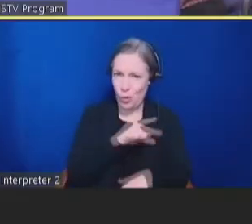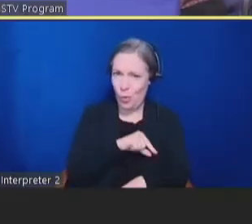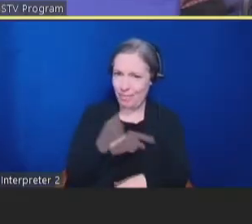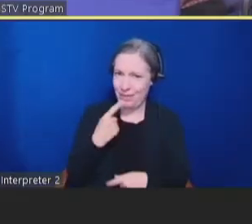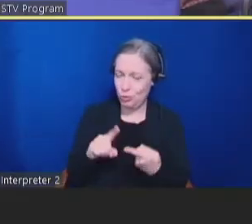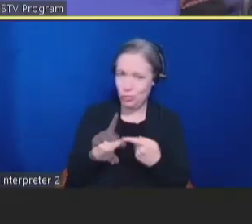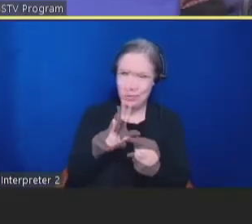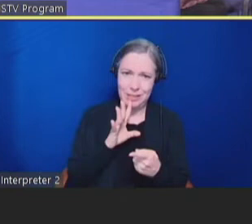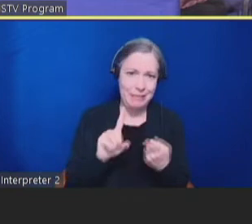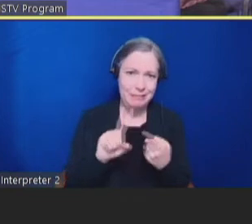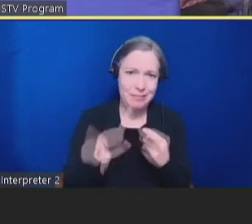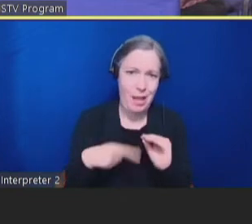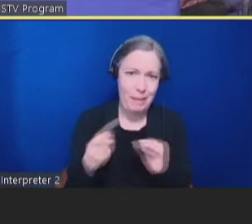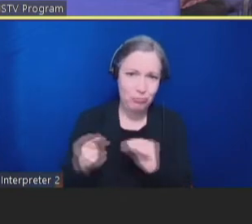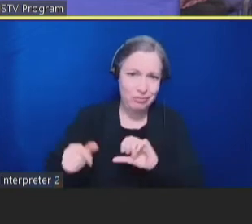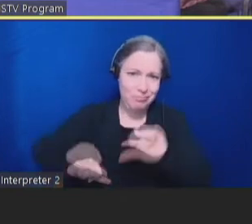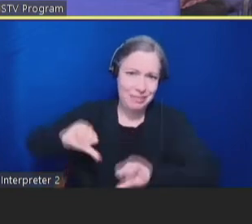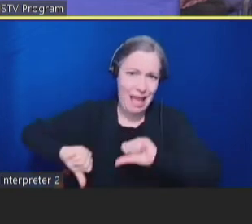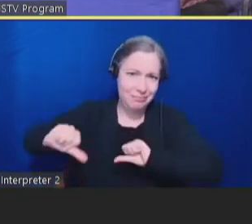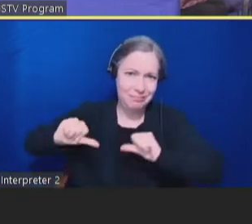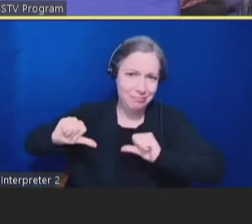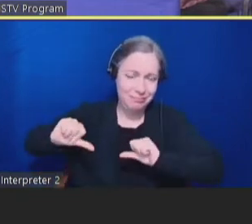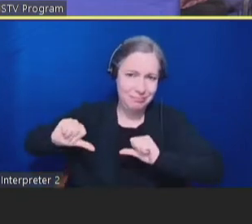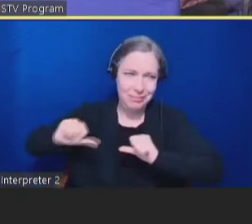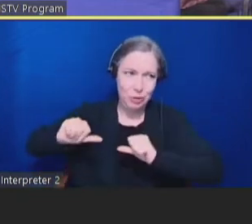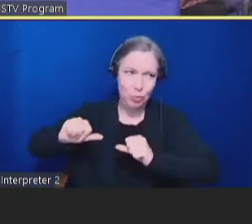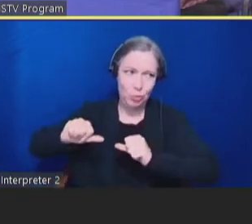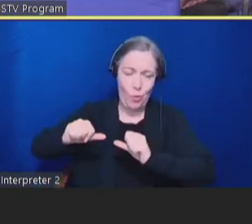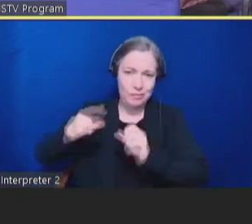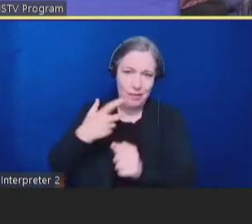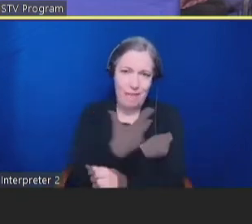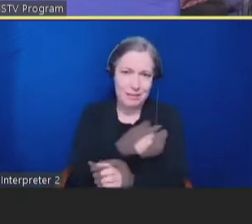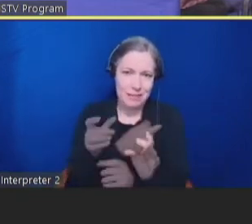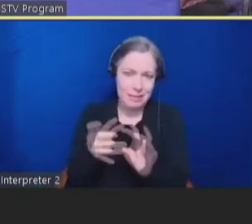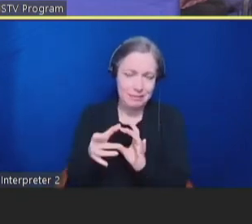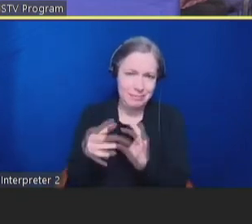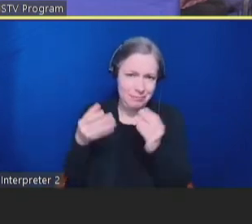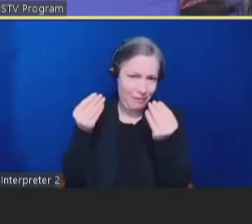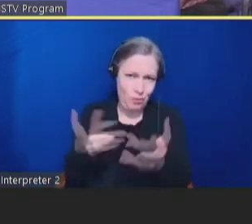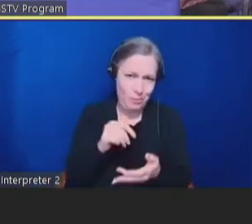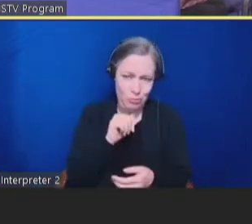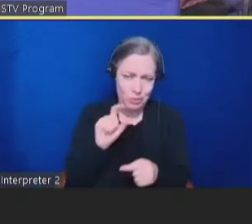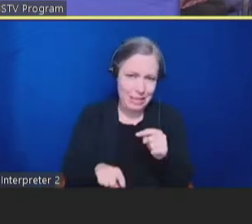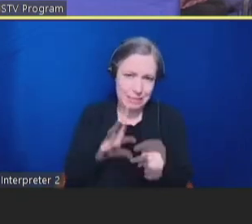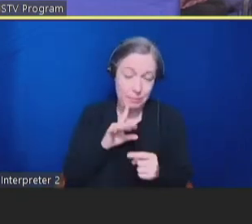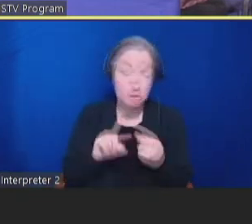to scientific or vaccine-related messaging." And so, really, it was just kind of acknowledging,